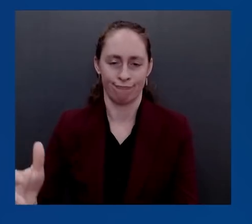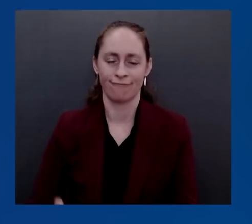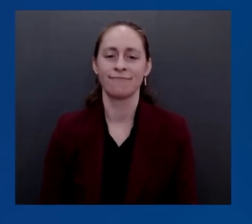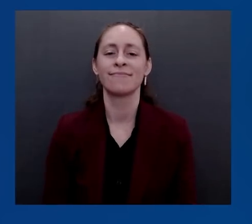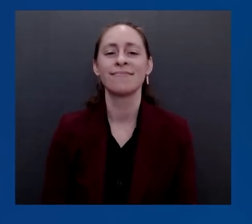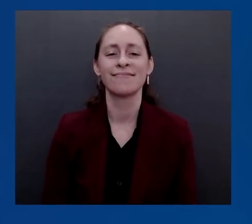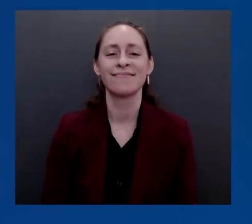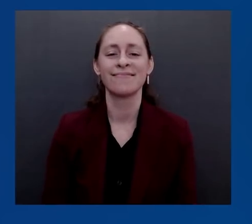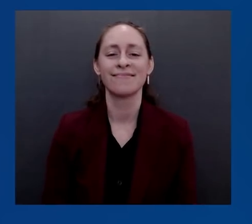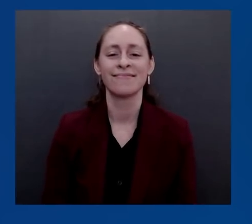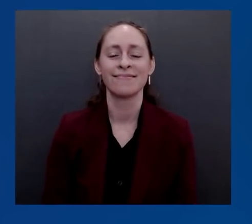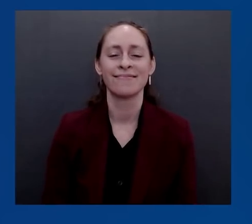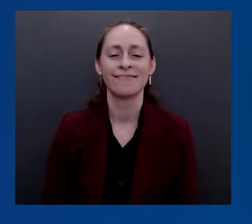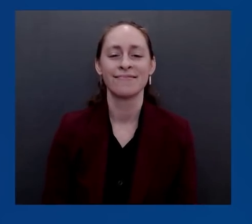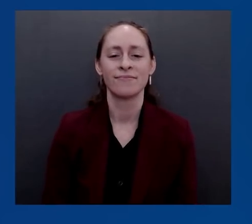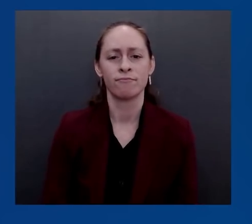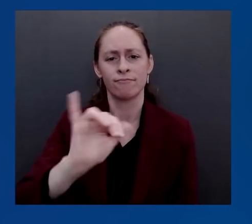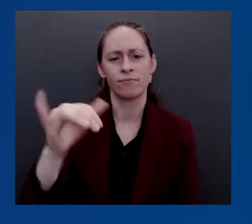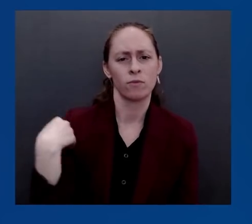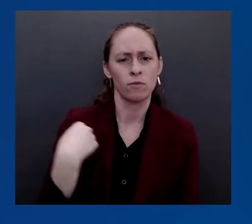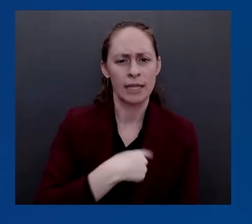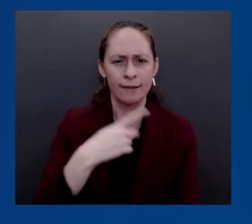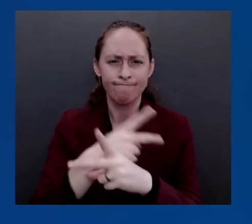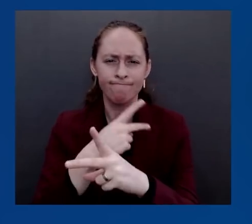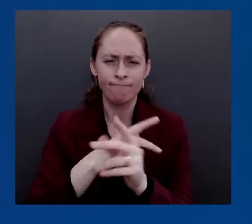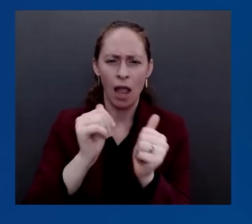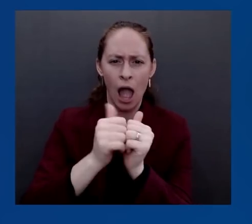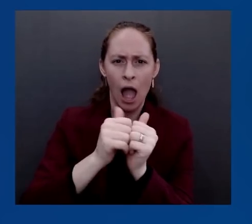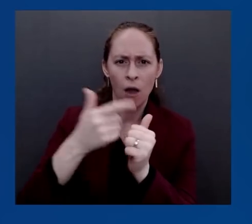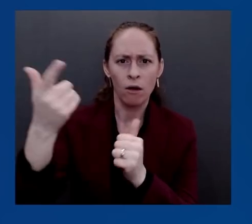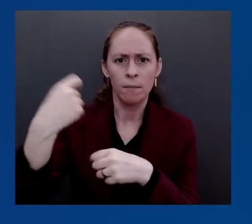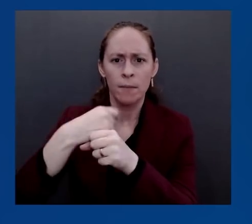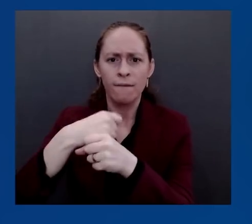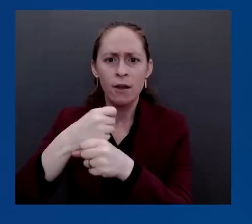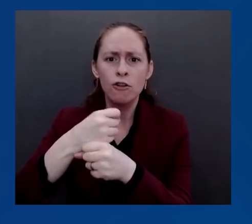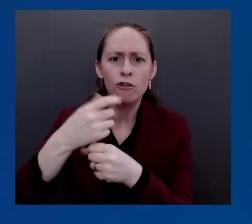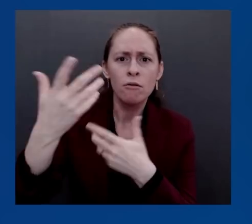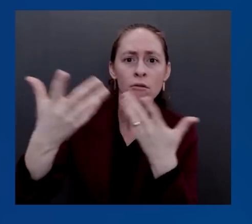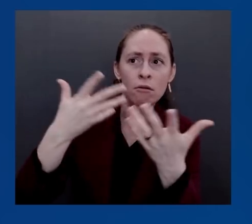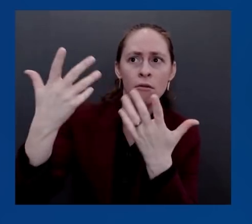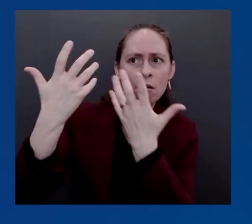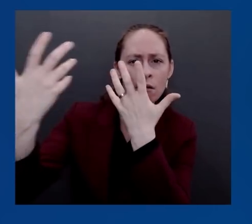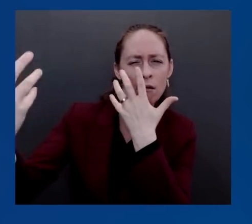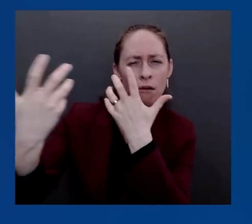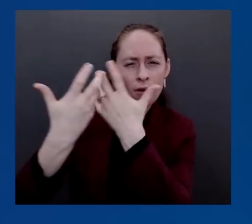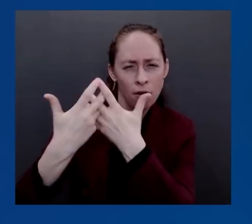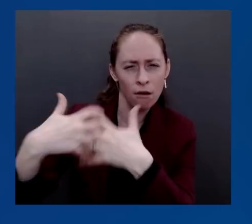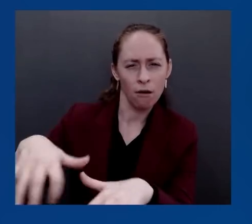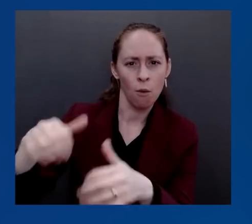We've secured raw materials, expanded the industrial base, and built inventory to support lab-based testing.